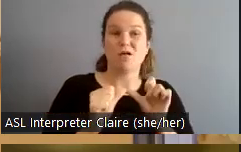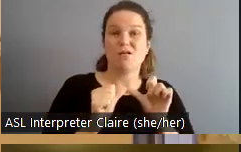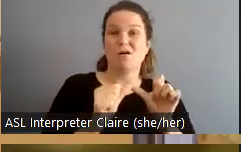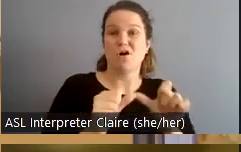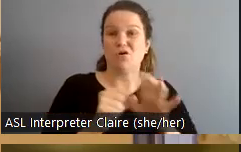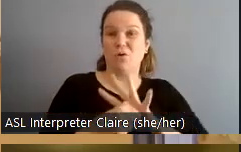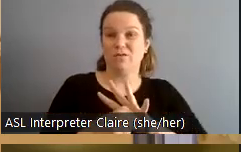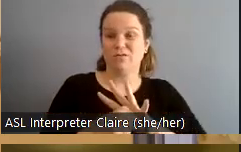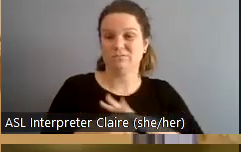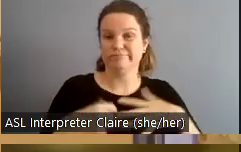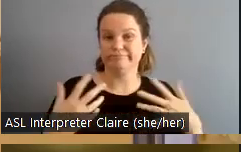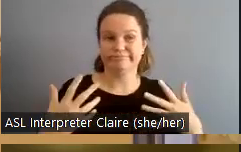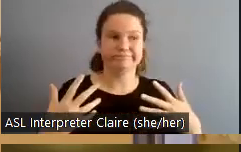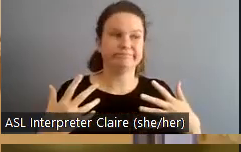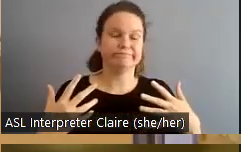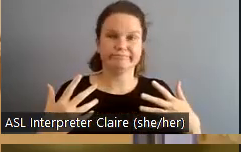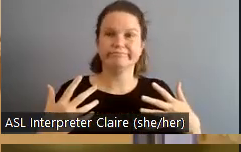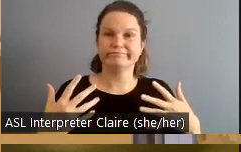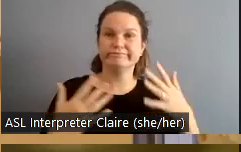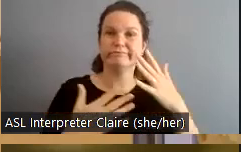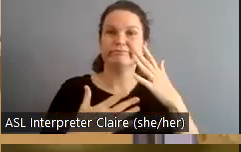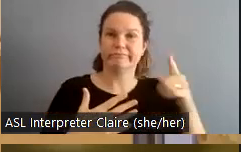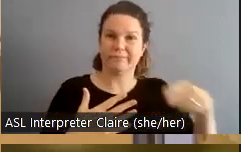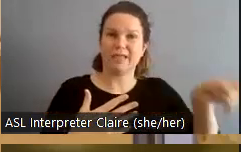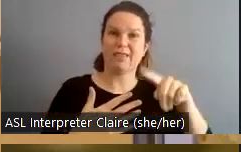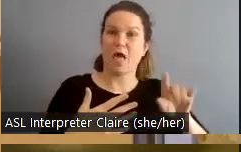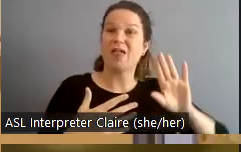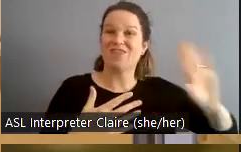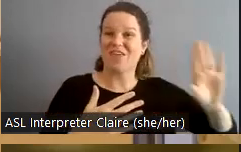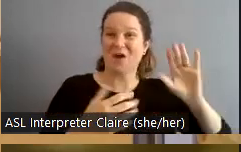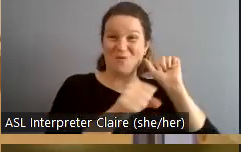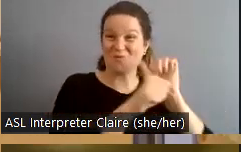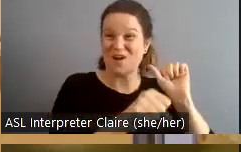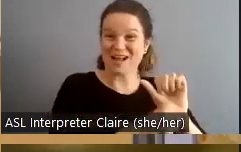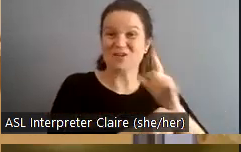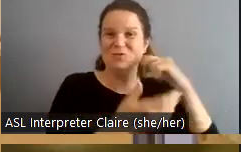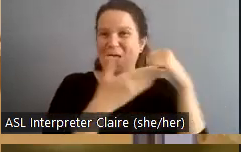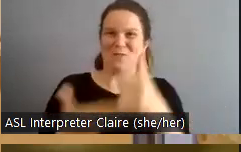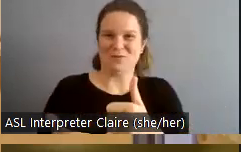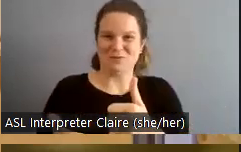that there, there's folks out there and it's their career mission to help